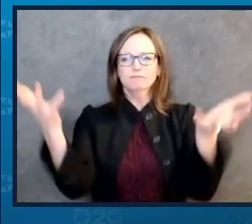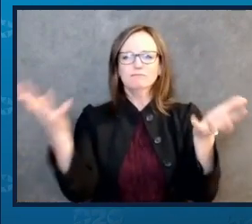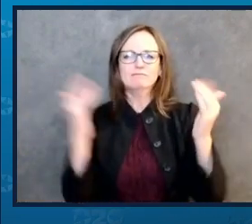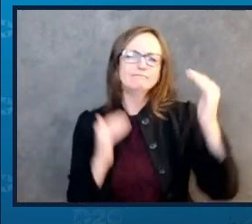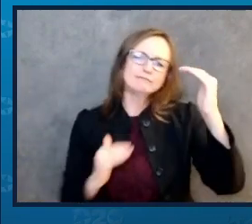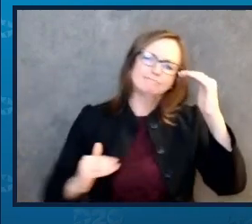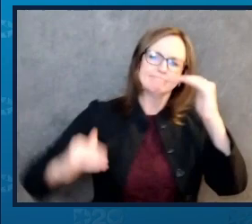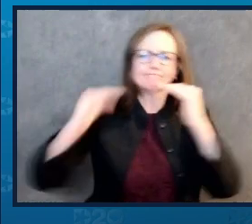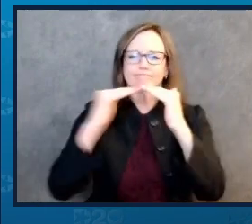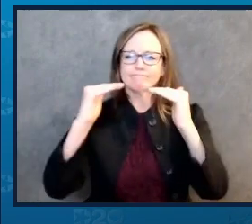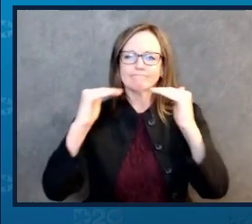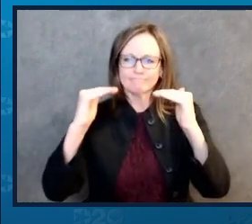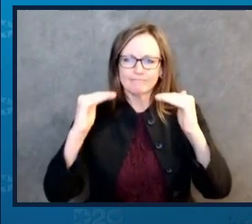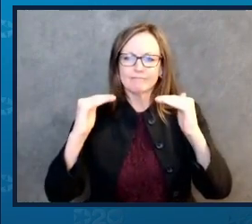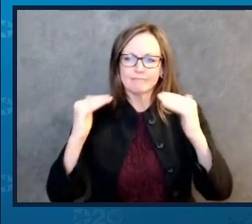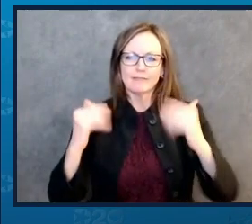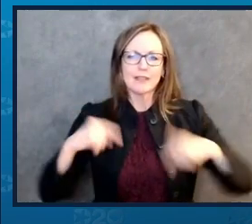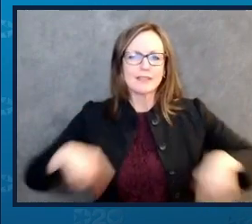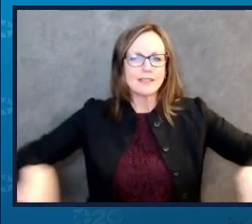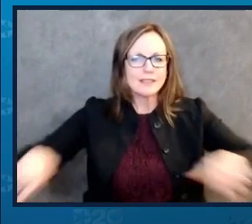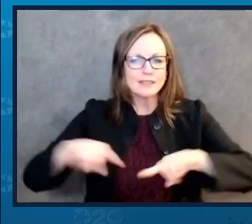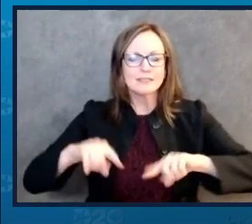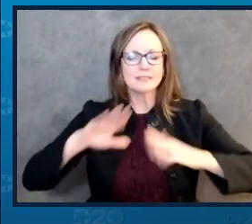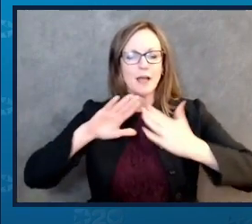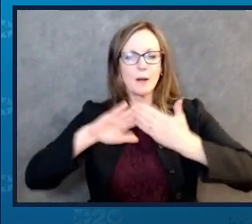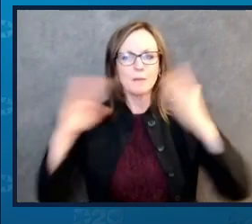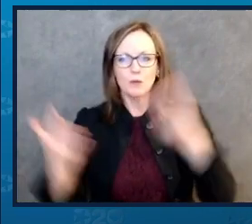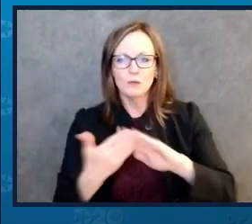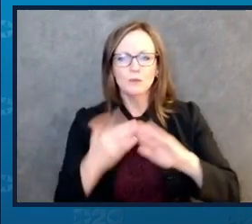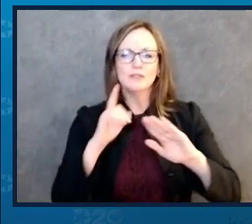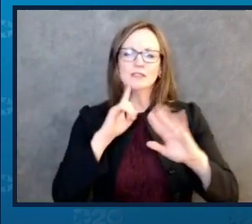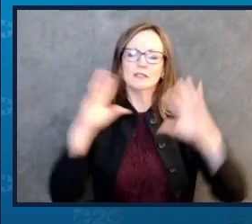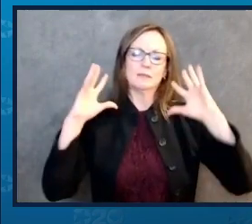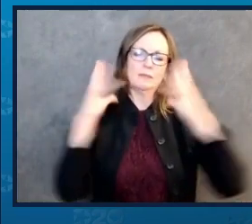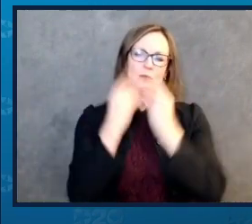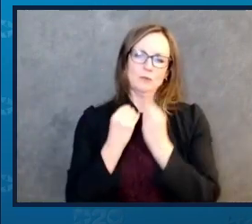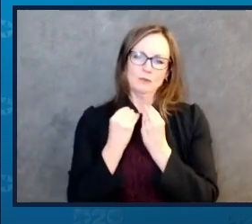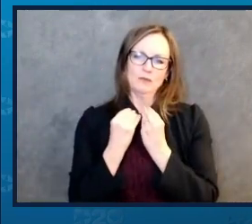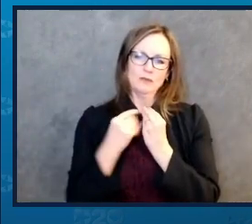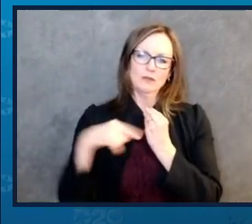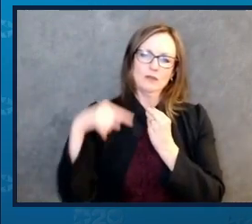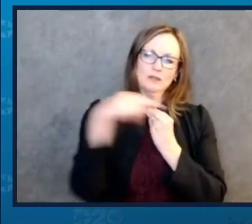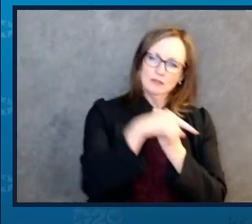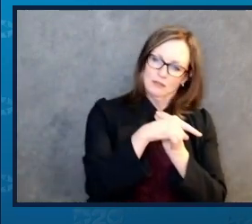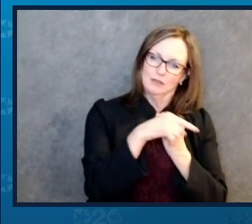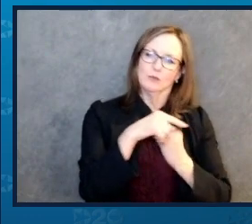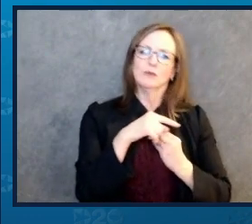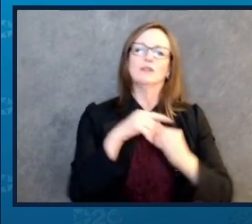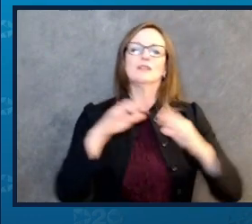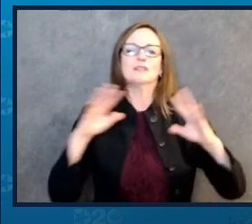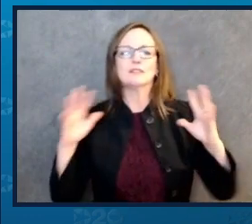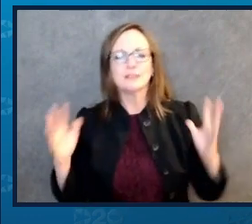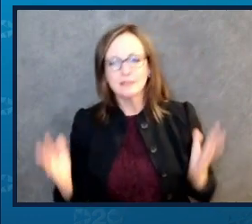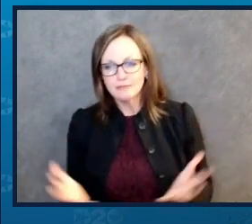THAT BELOVED COMMUNITY, ONE THAT